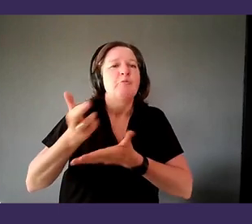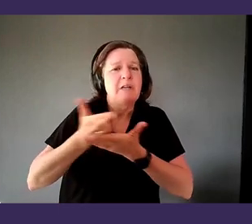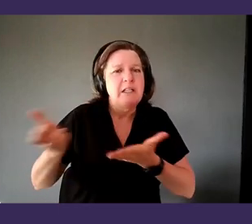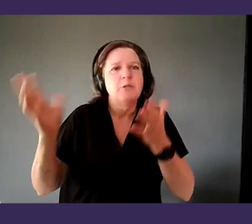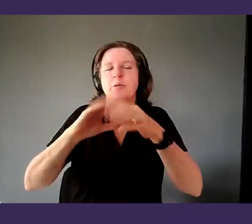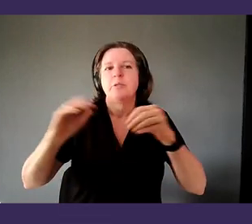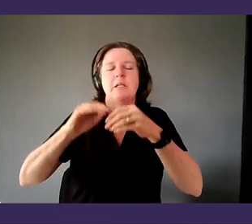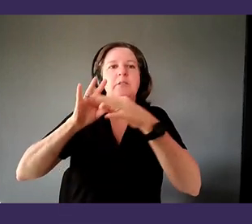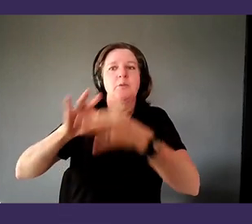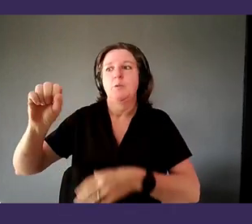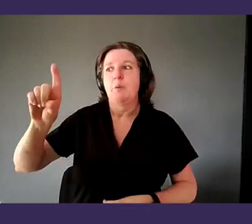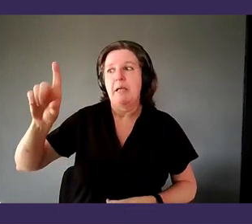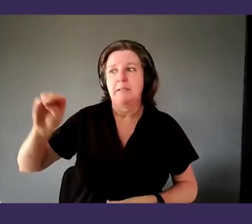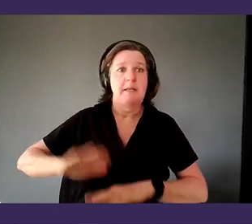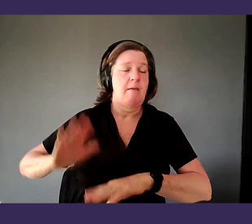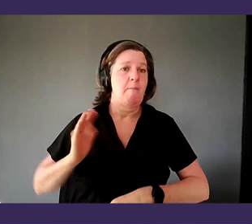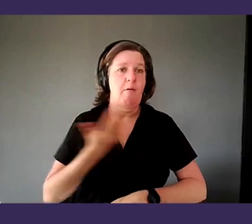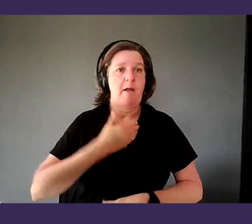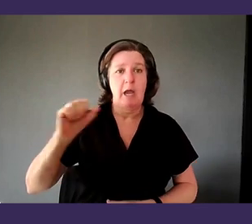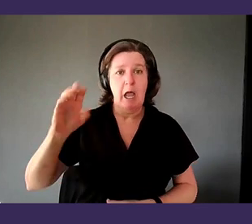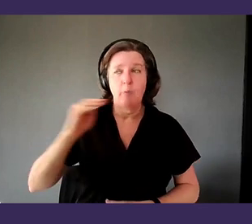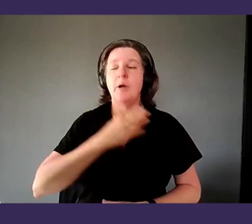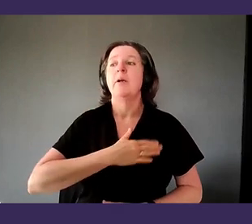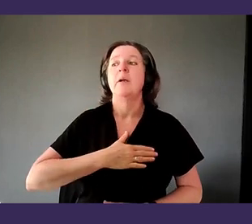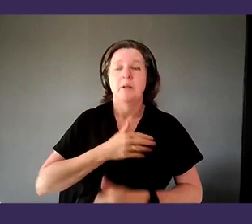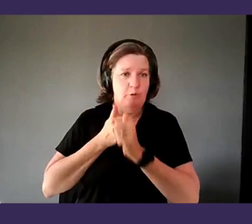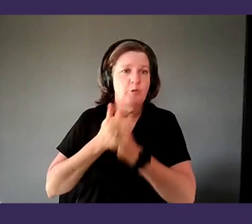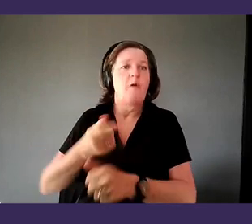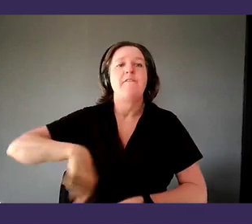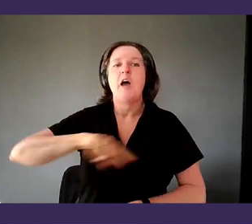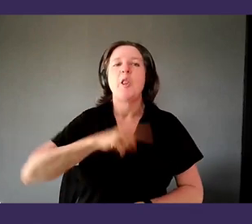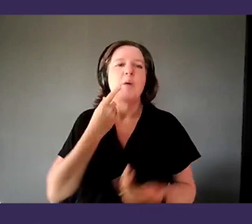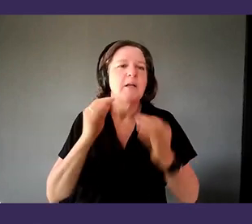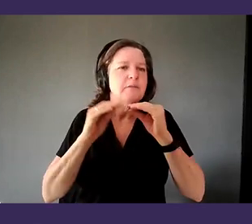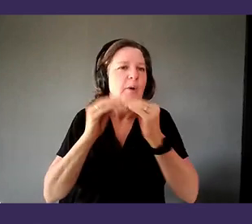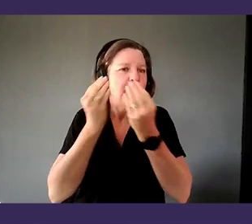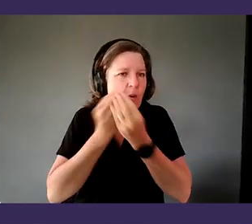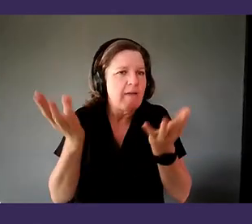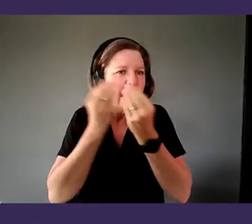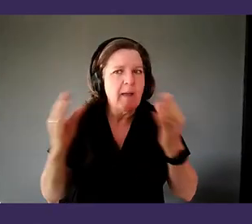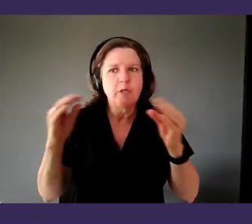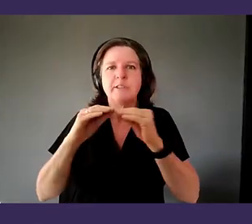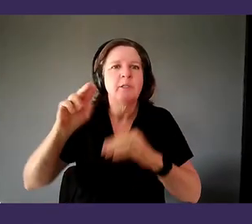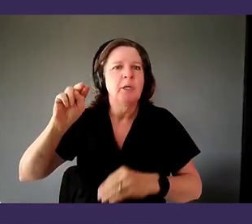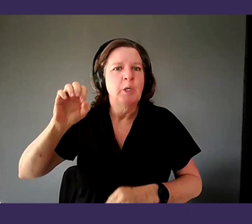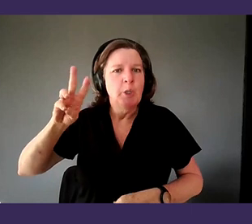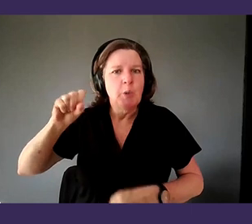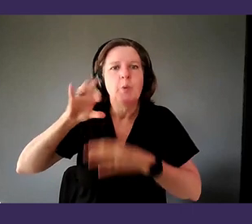on our social media. So be sure to follow us for information and news related to disability.